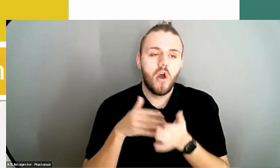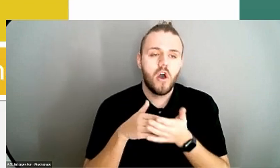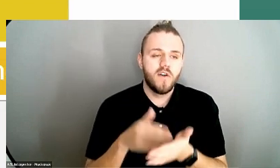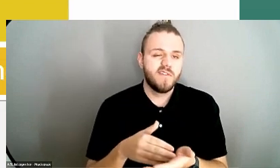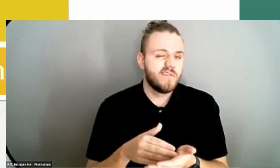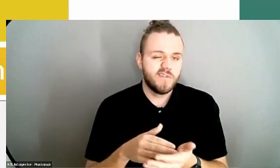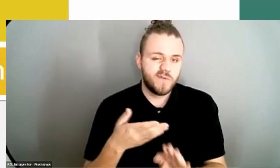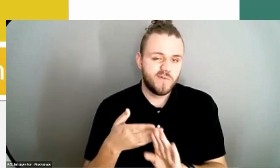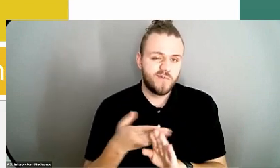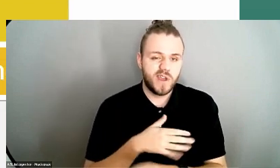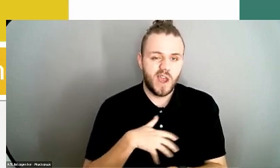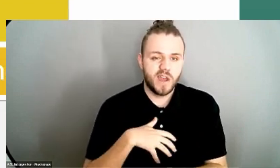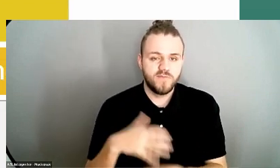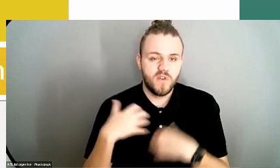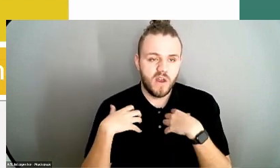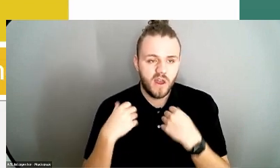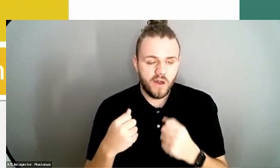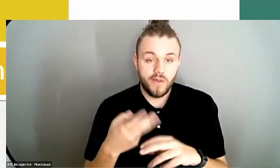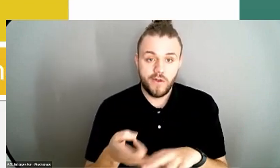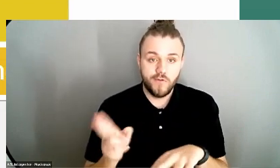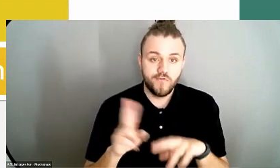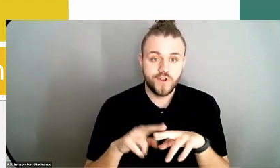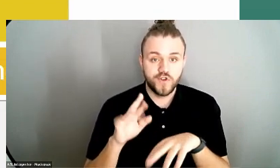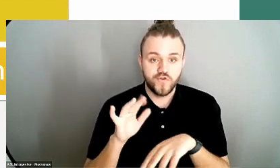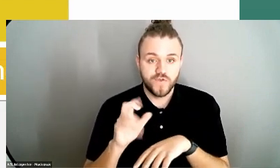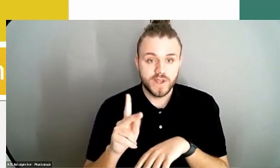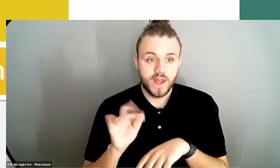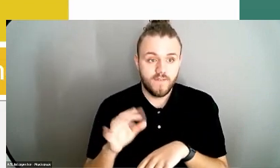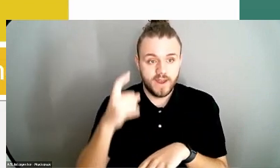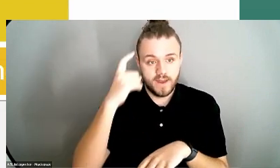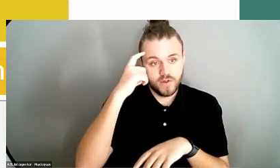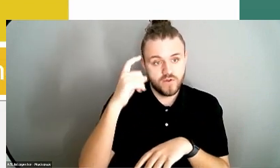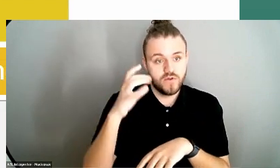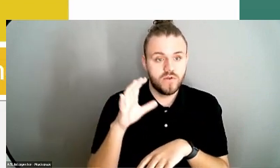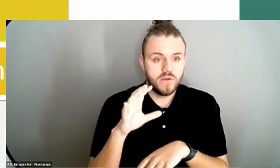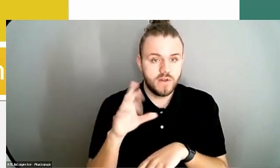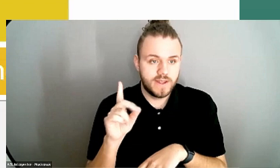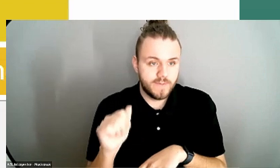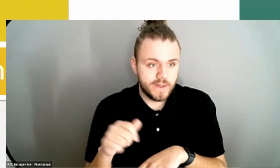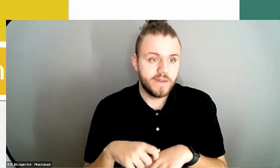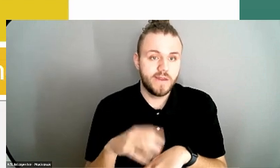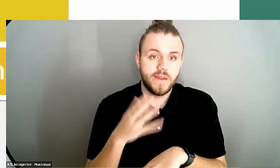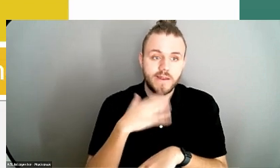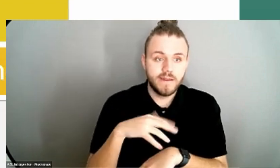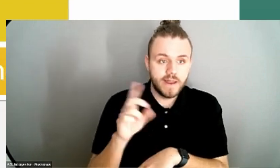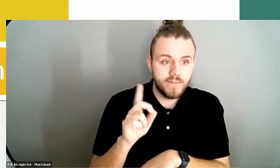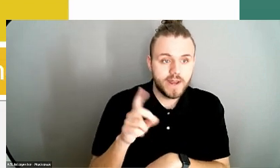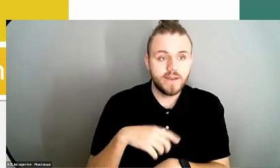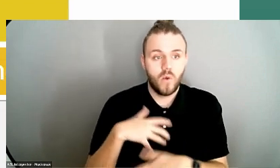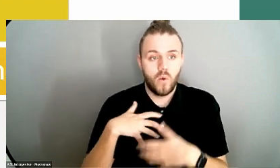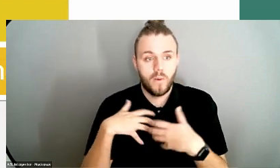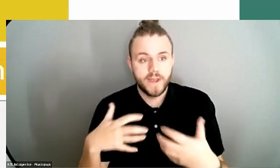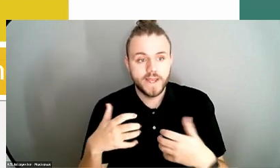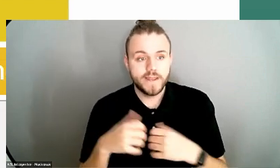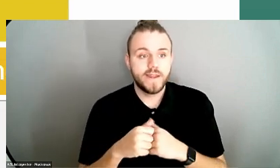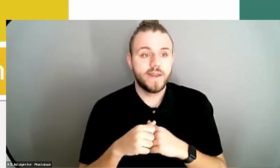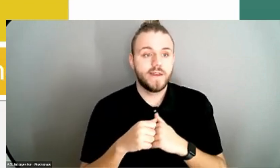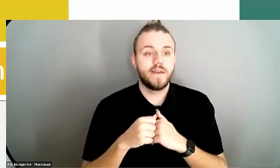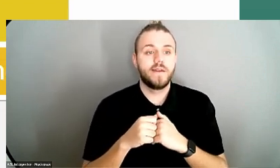There's increased risk of mental co-morbidities, obesity, diabetes, lack of social supports,